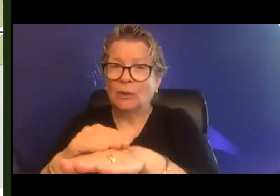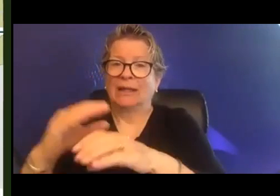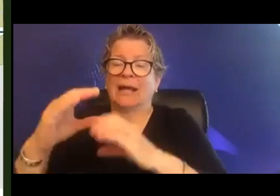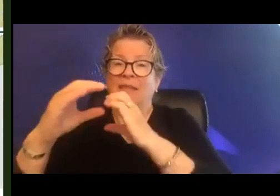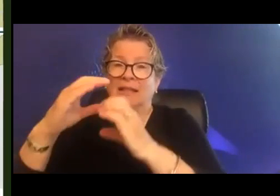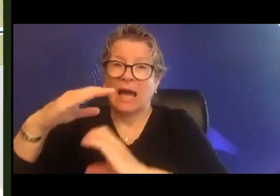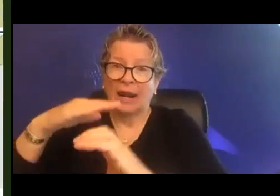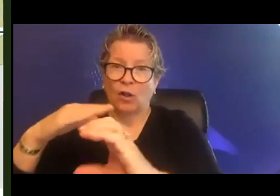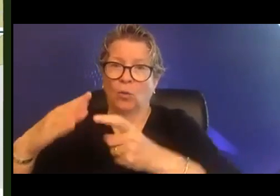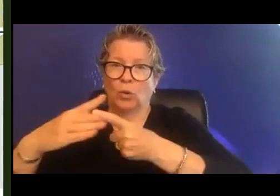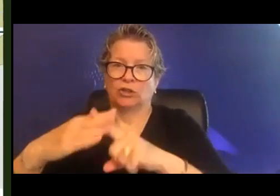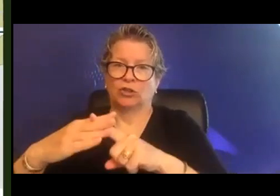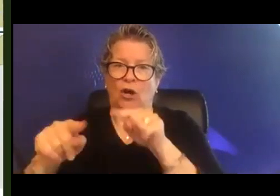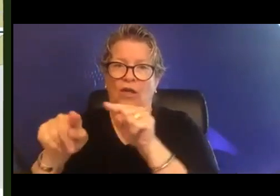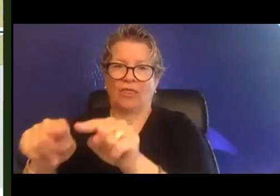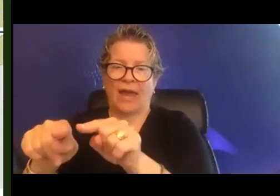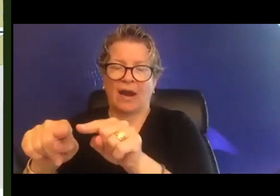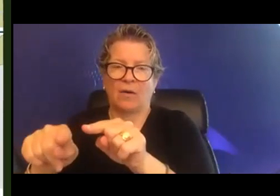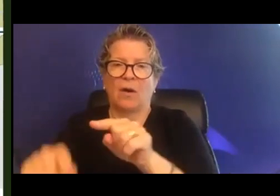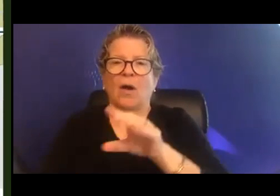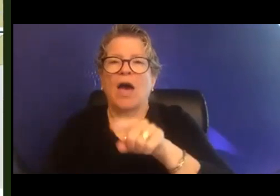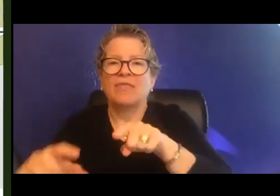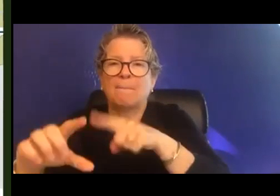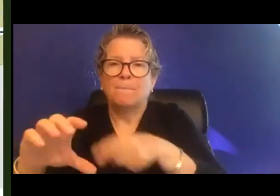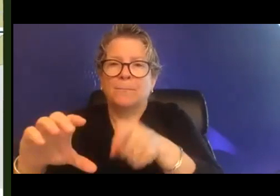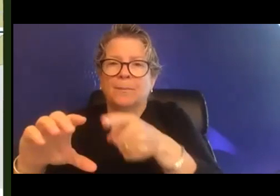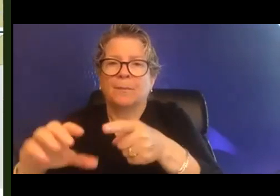will start, and where the tunnel will feed pipe into this new